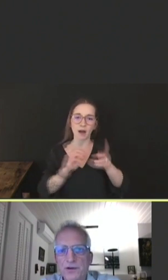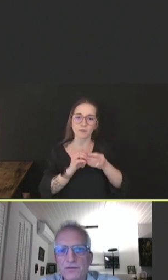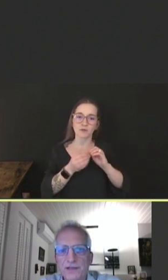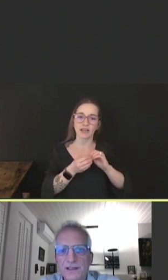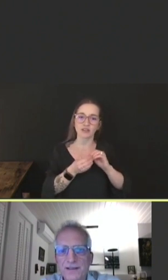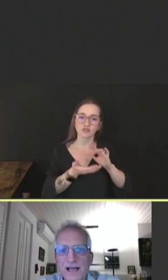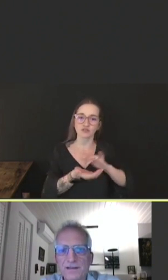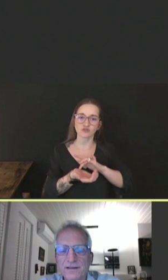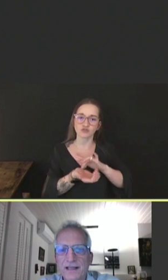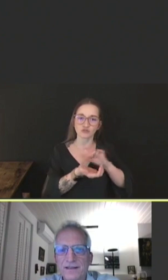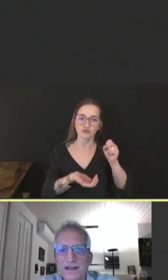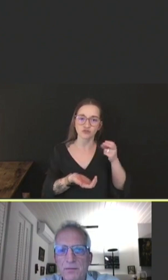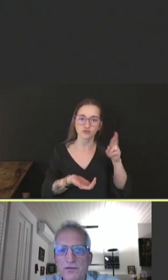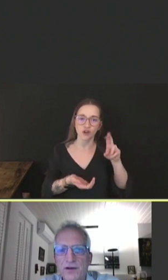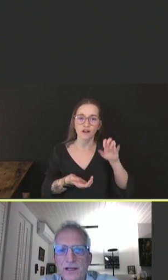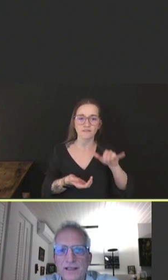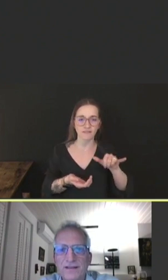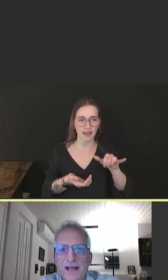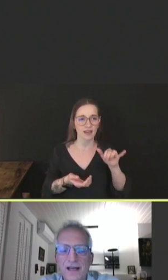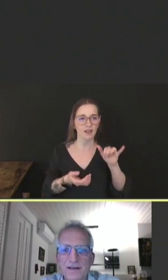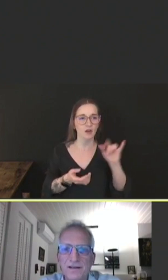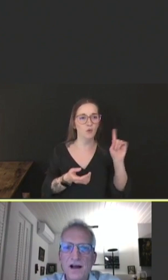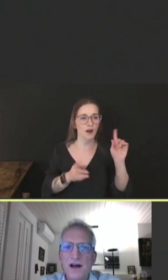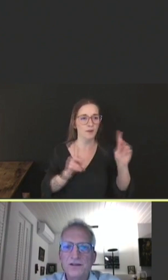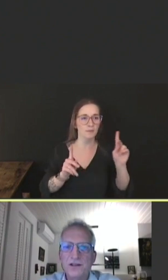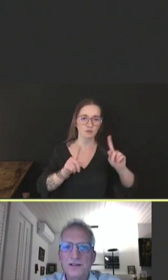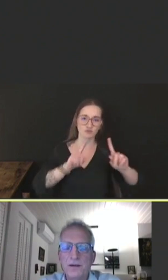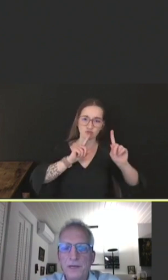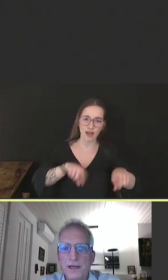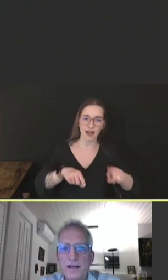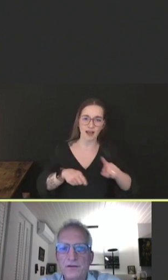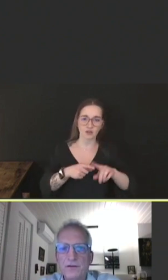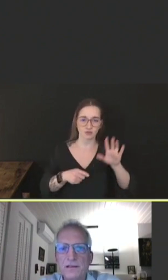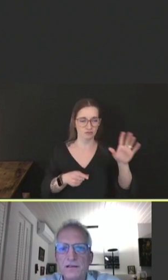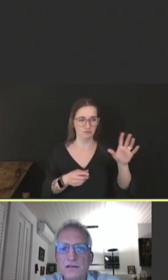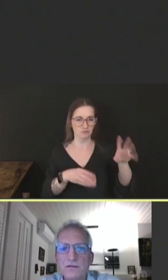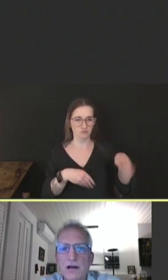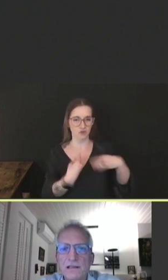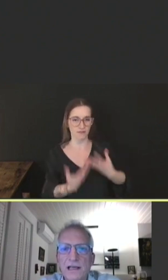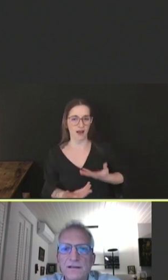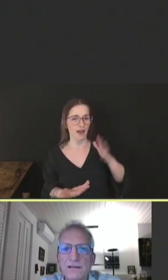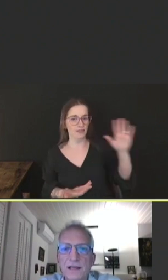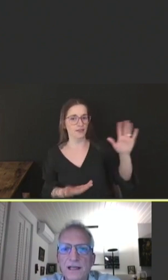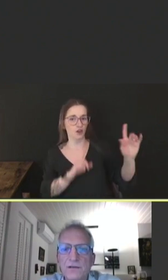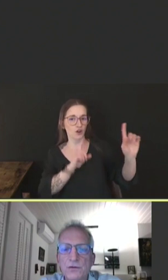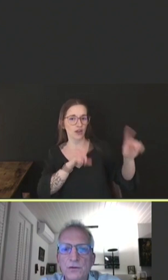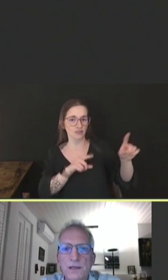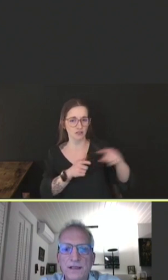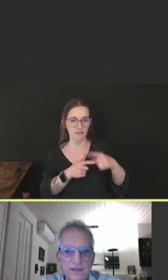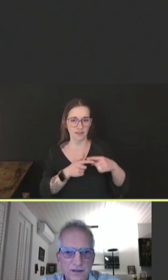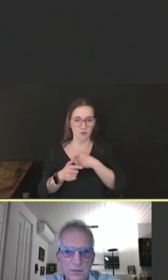of these health states and provide answers that we can then translate into these